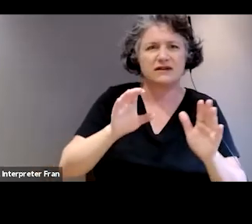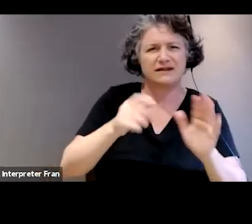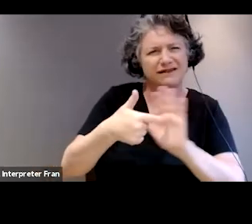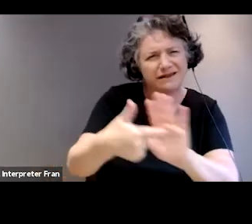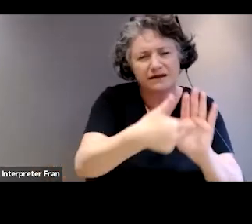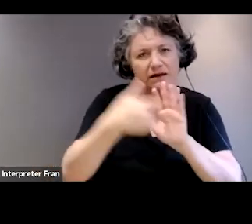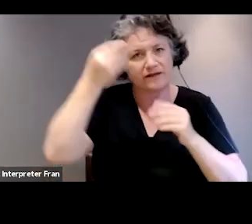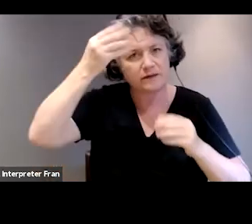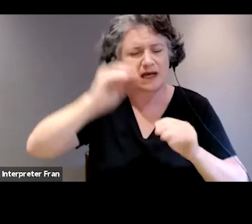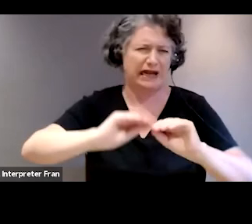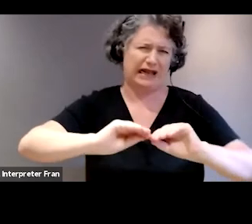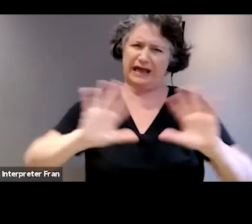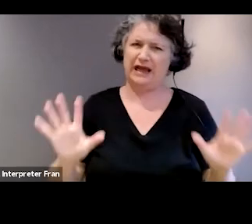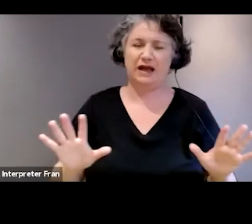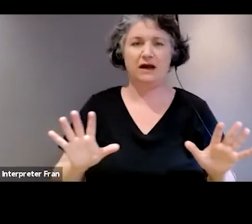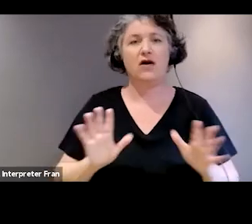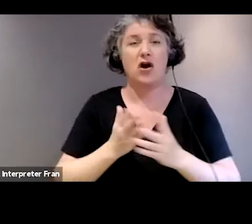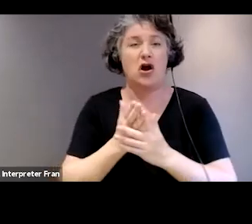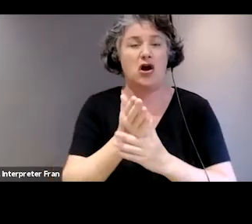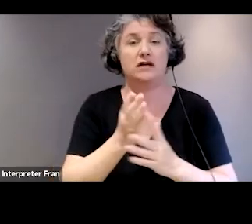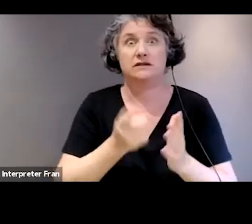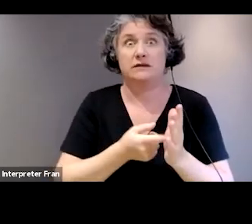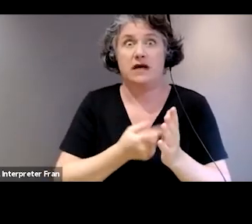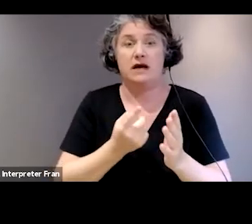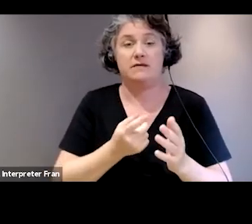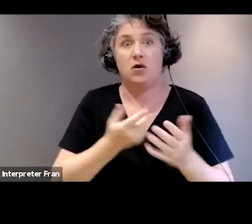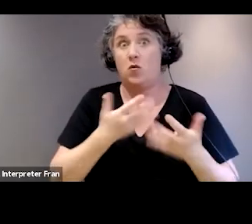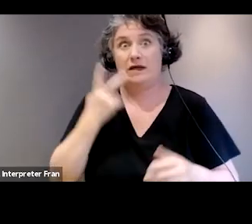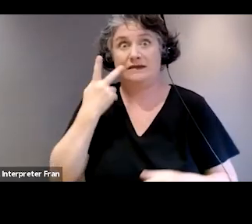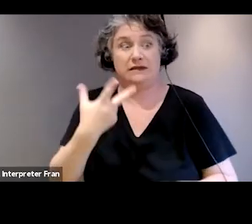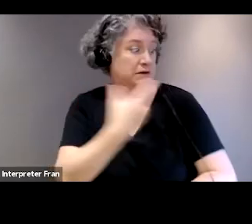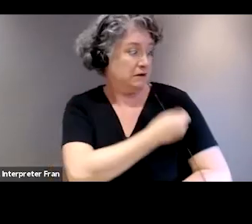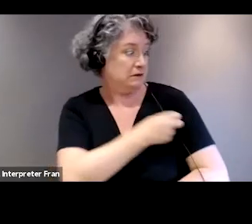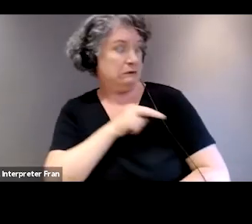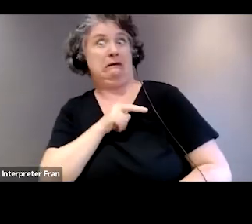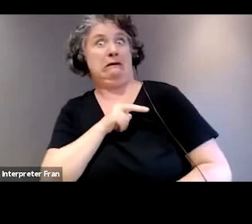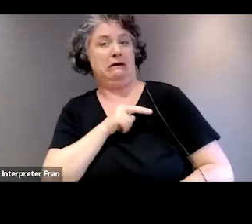provided that include quiet and private spaces for people to be